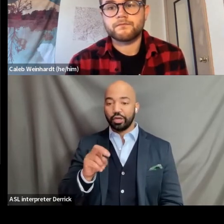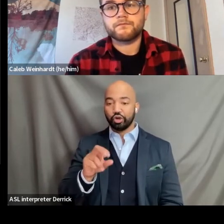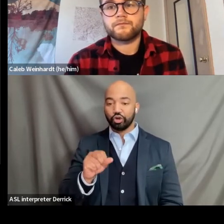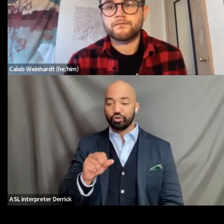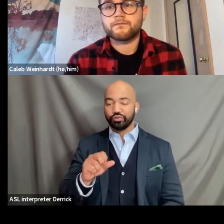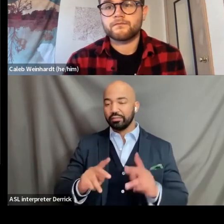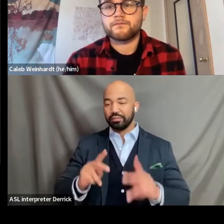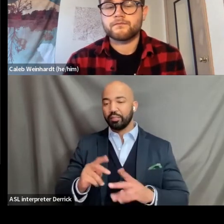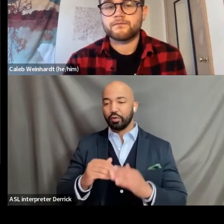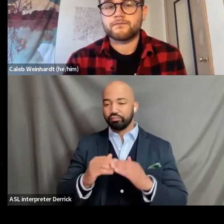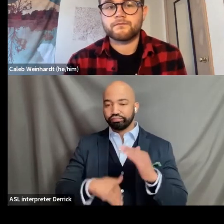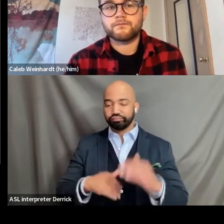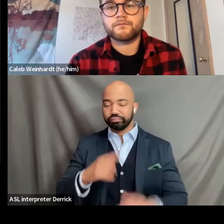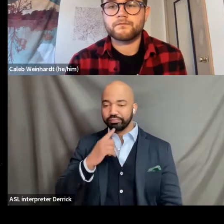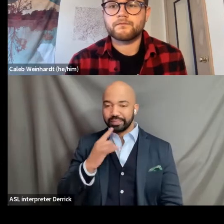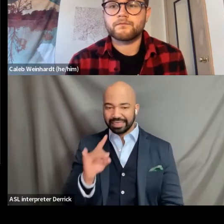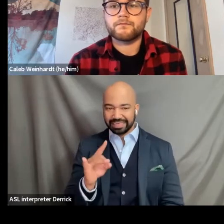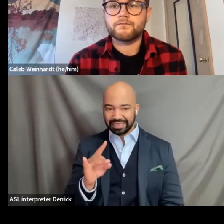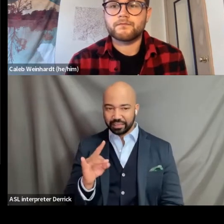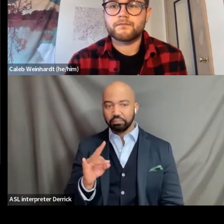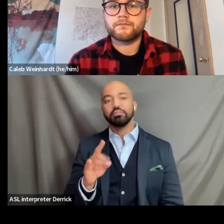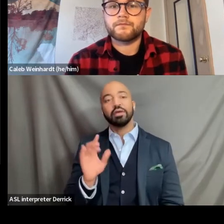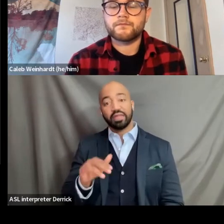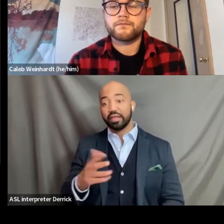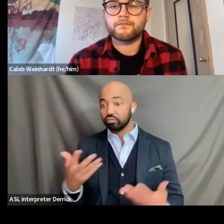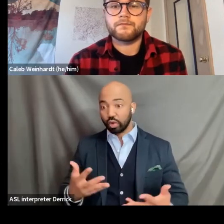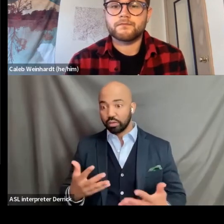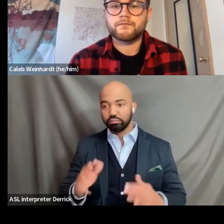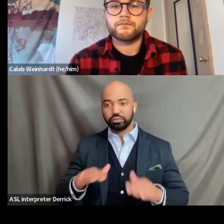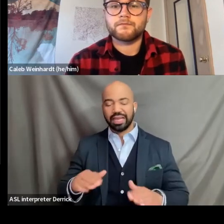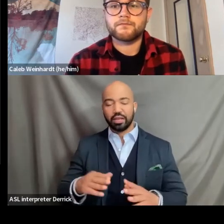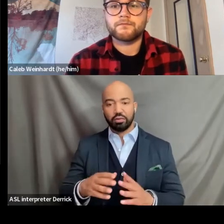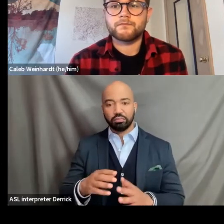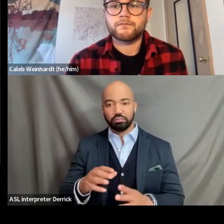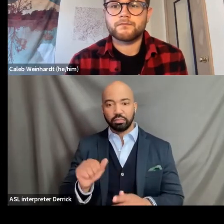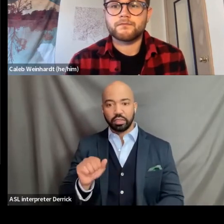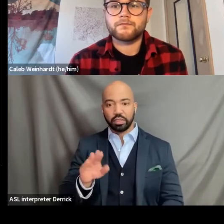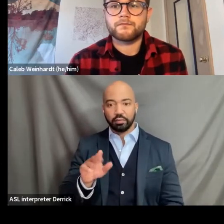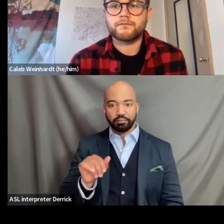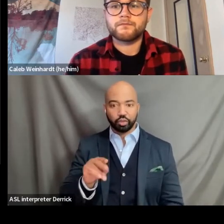So right now I believe we're on hold with that and so kids can still get trans-related care